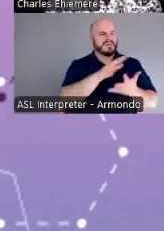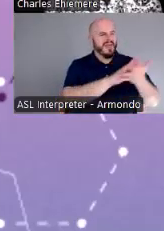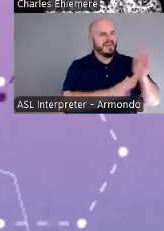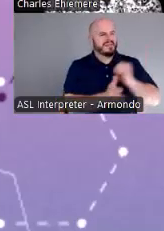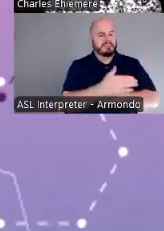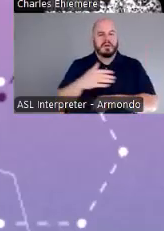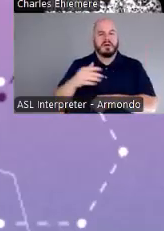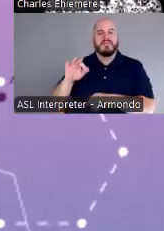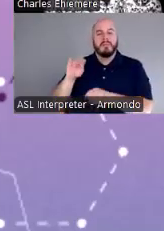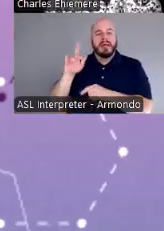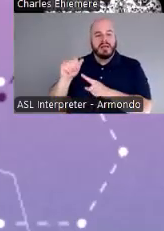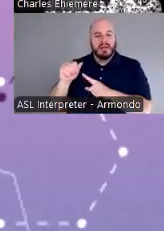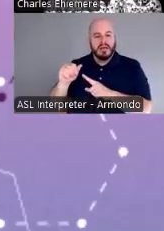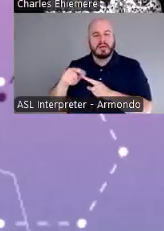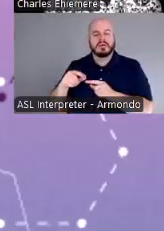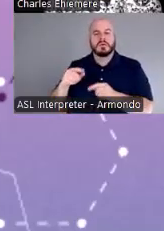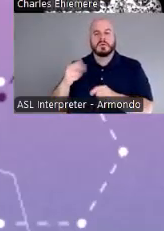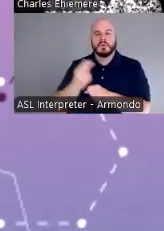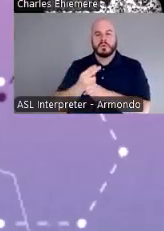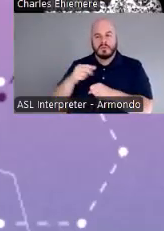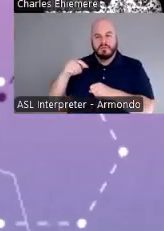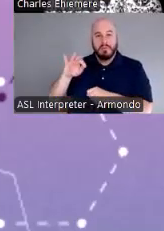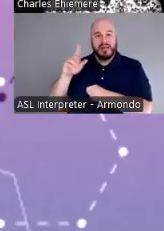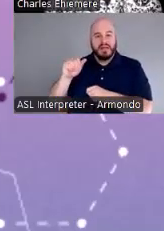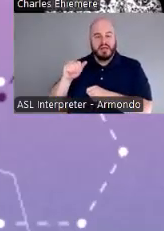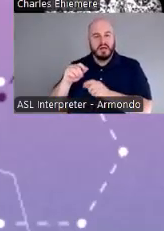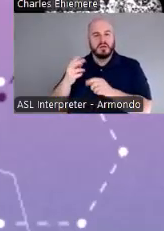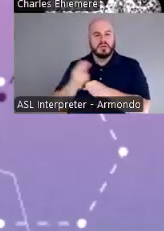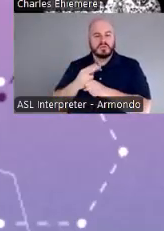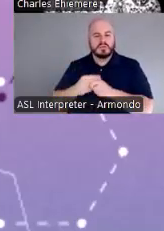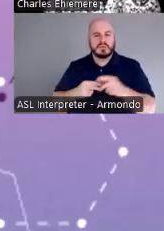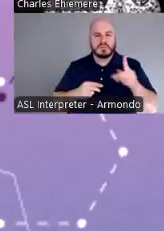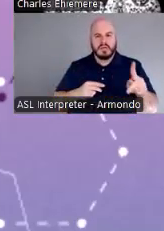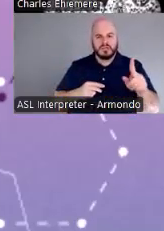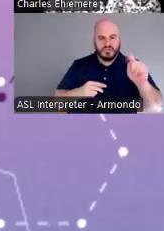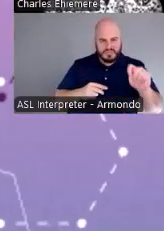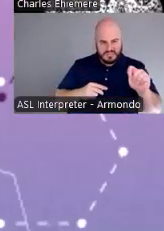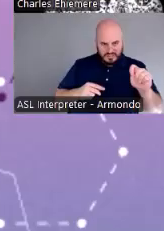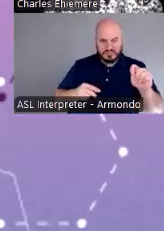combines knowledge translation and digital literacy,